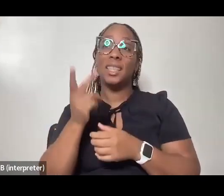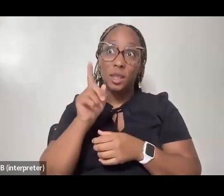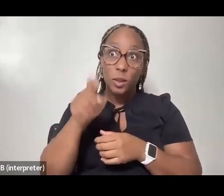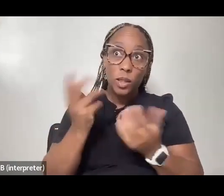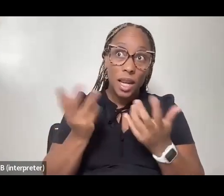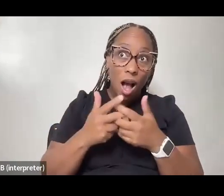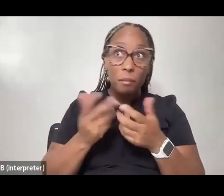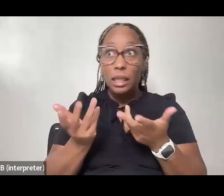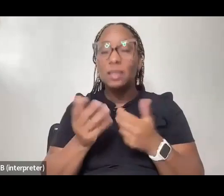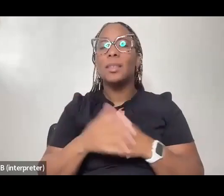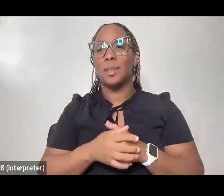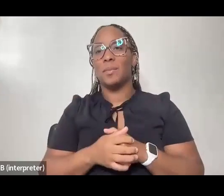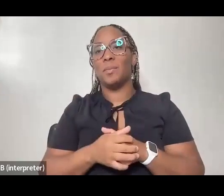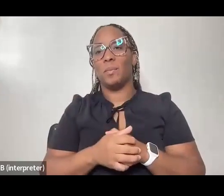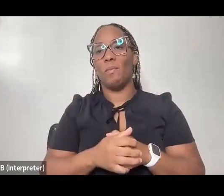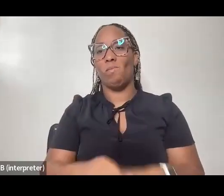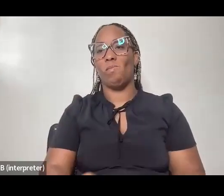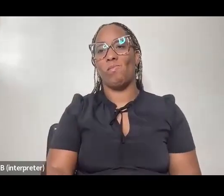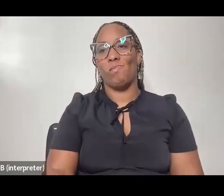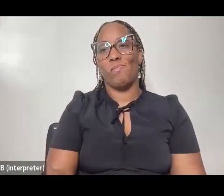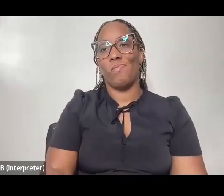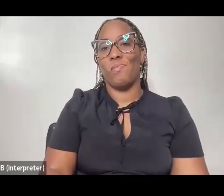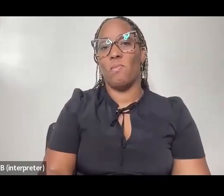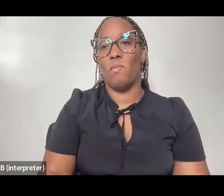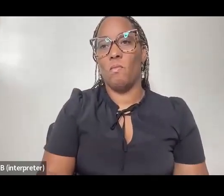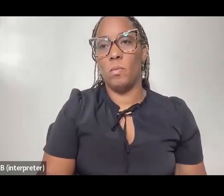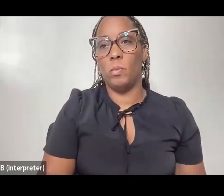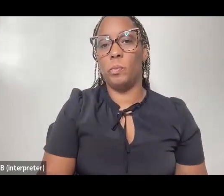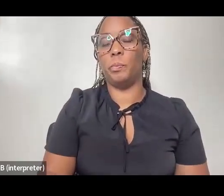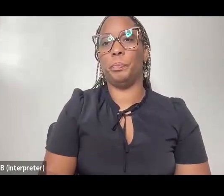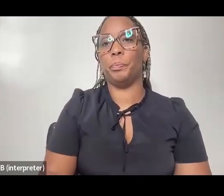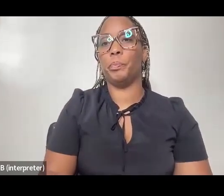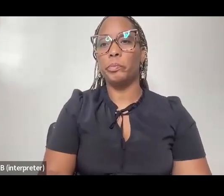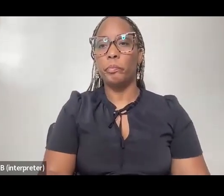needs come in. >> Cheryl: Are there any other